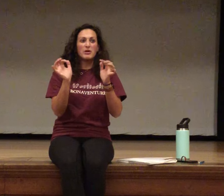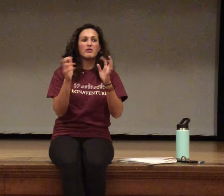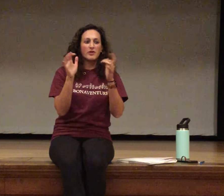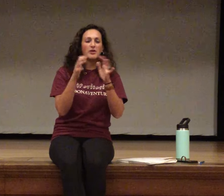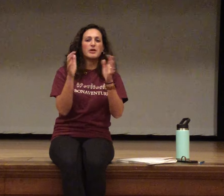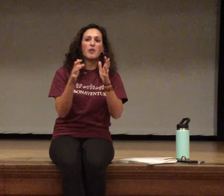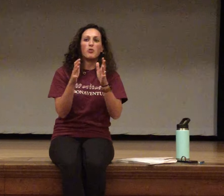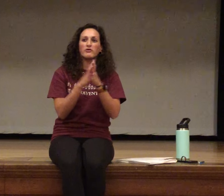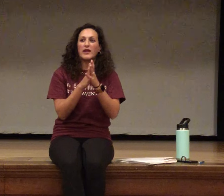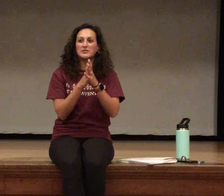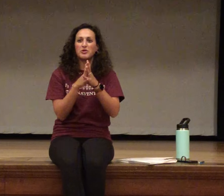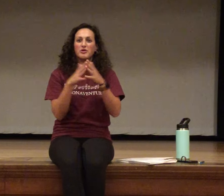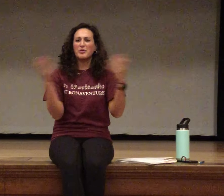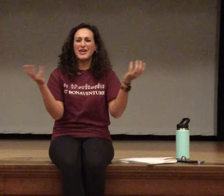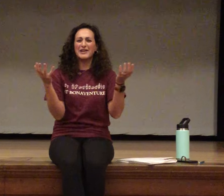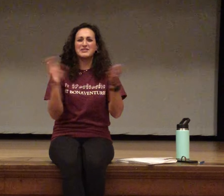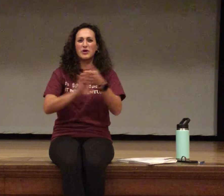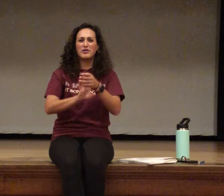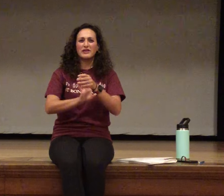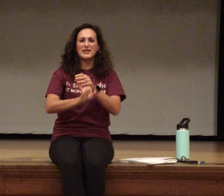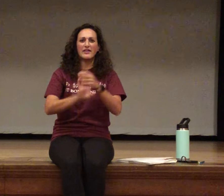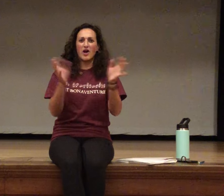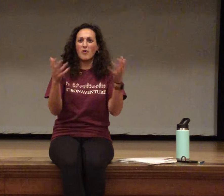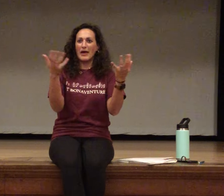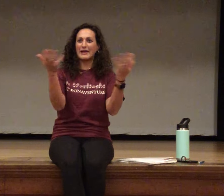to be they're going to become more flexible but yeah it's a weird thing to say like oh my